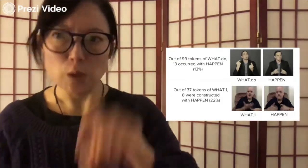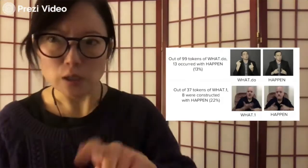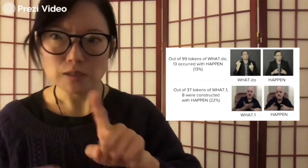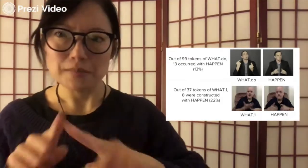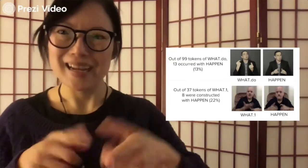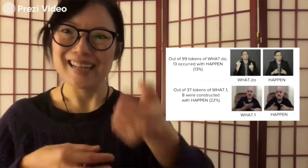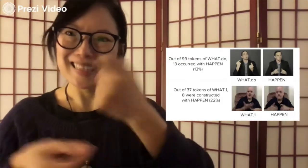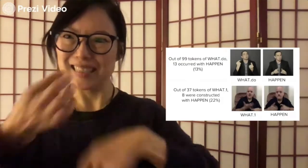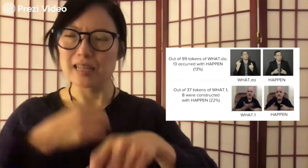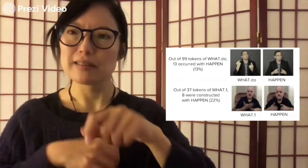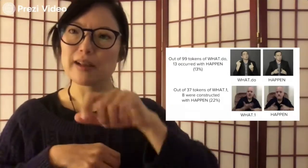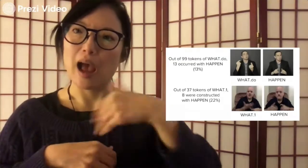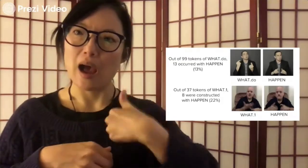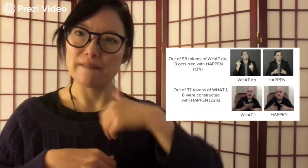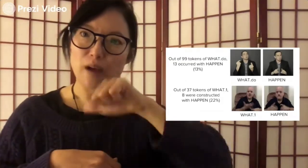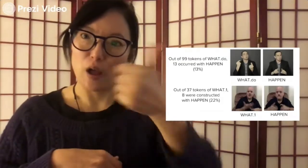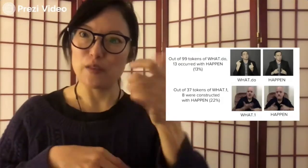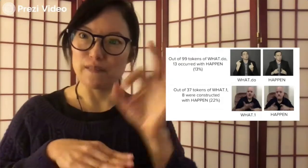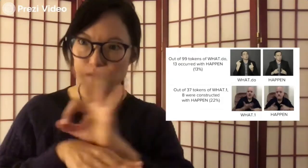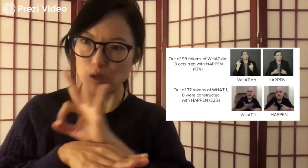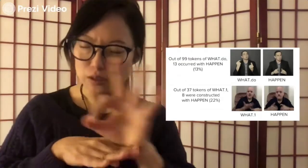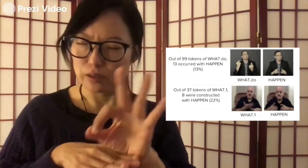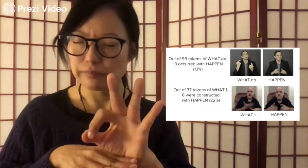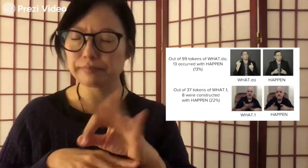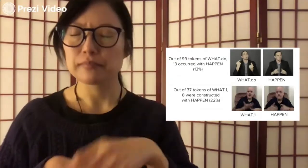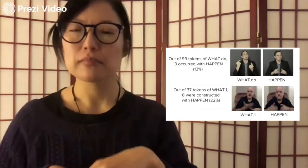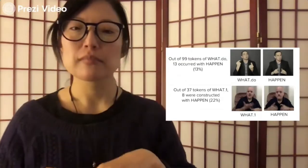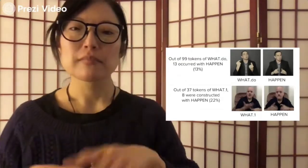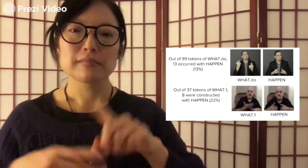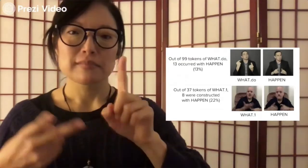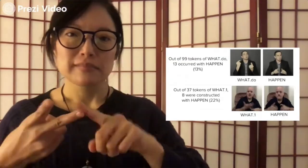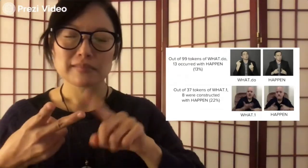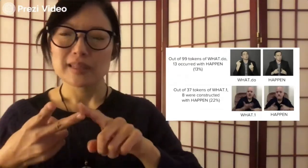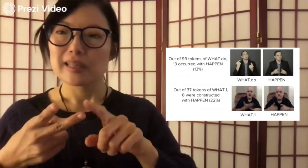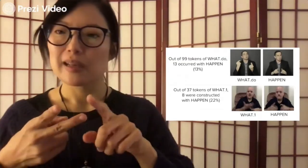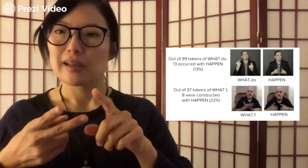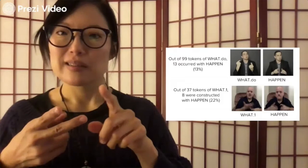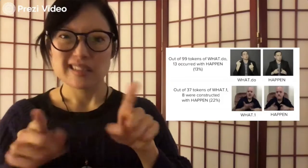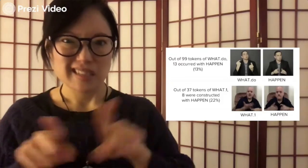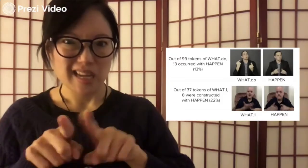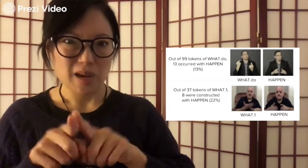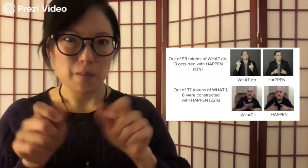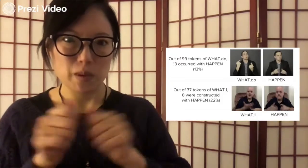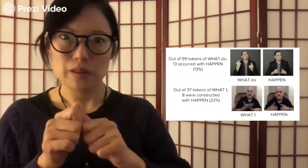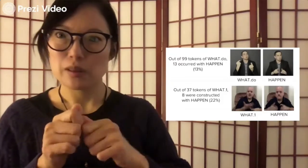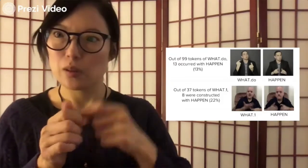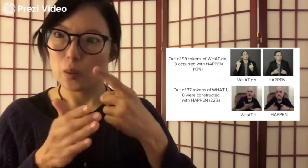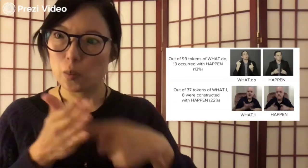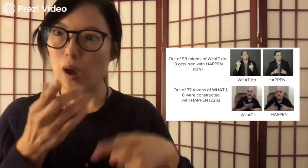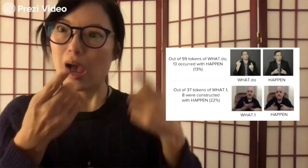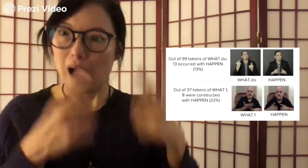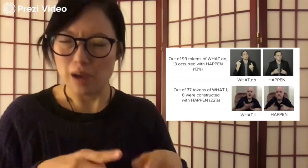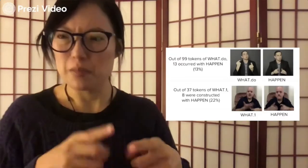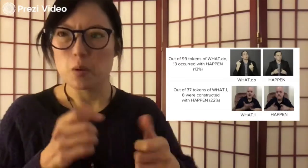all of the WHAT.do HAPPEN constructions, they did not occur as questions but rather another function. In addition,